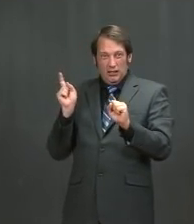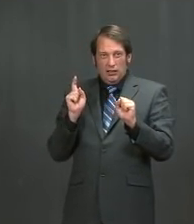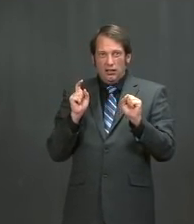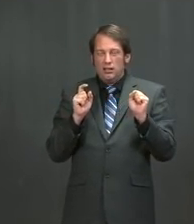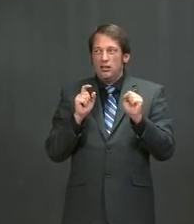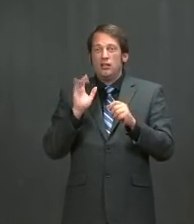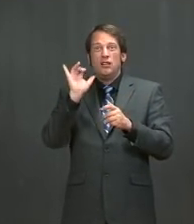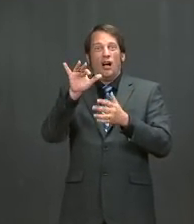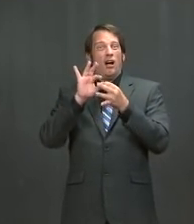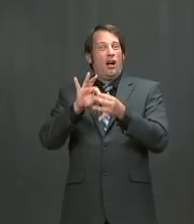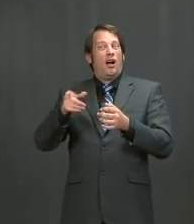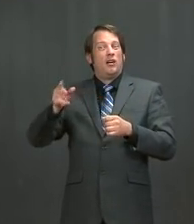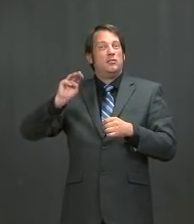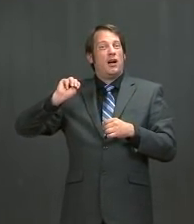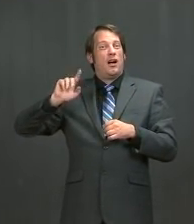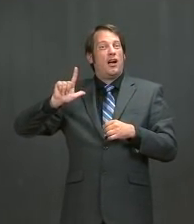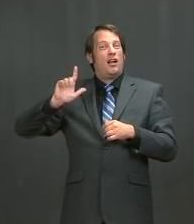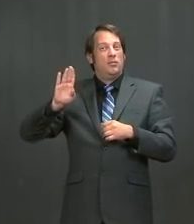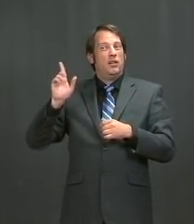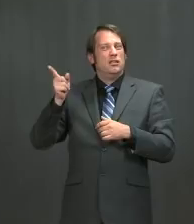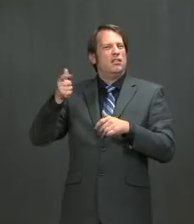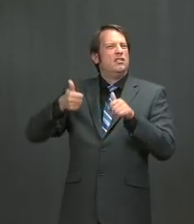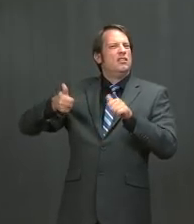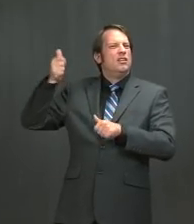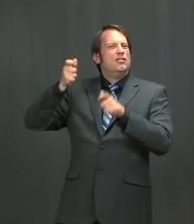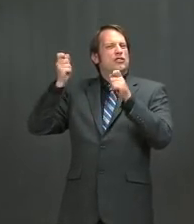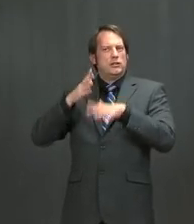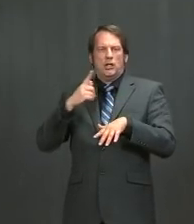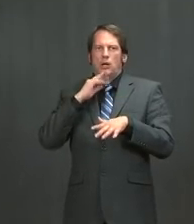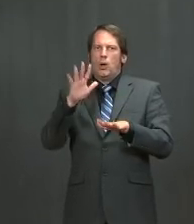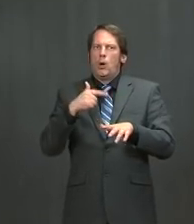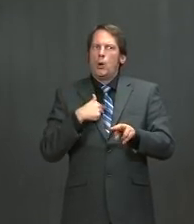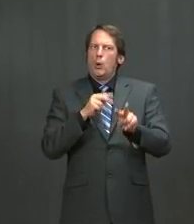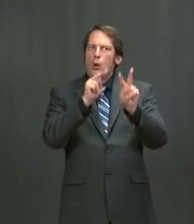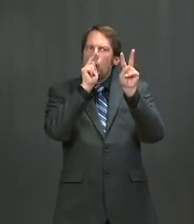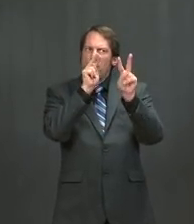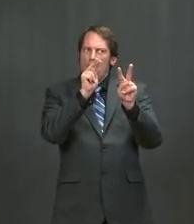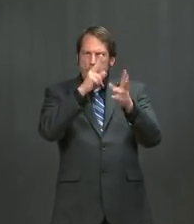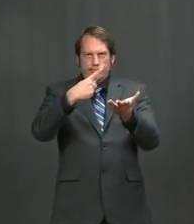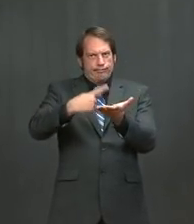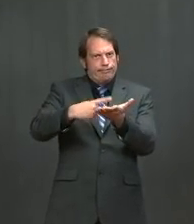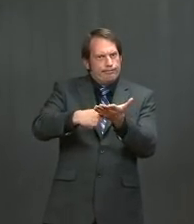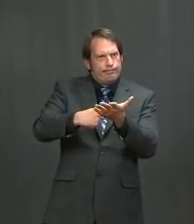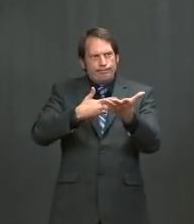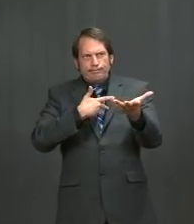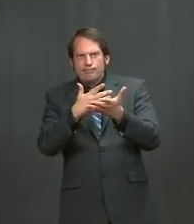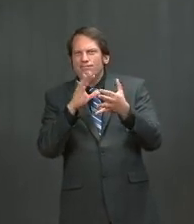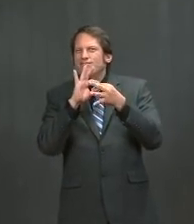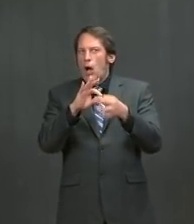Executive Director said that he would look forward to discussing moving the All-Star Game from Atlanta in the wake of Georgia's governor signing into law a bill